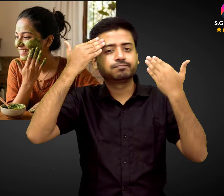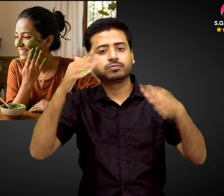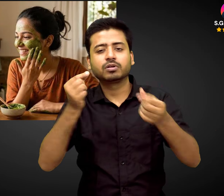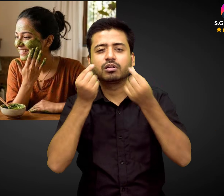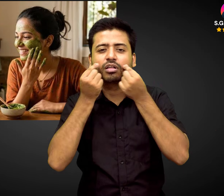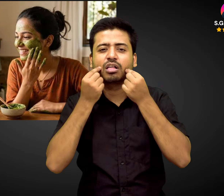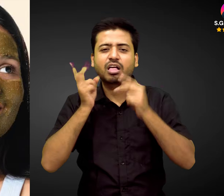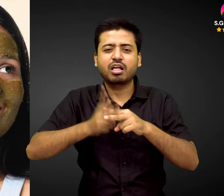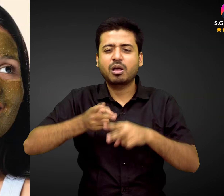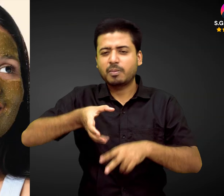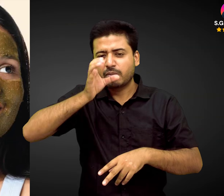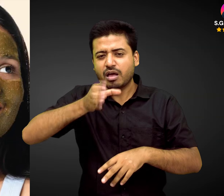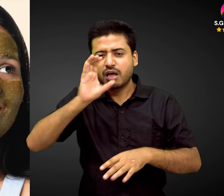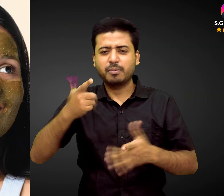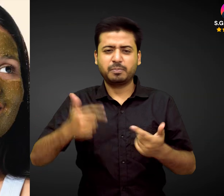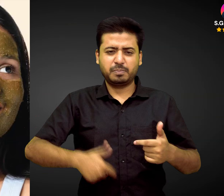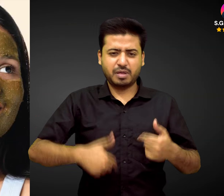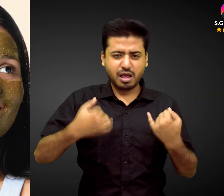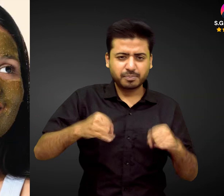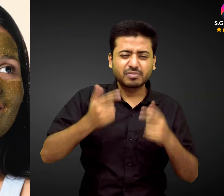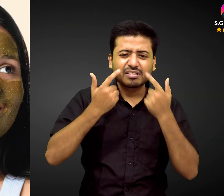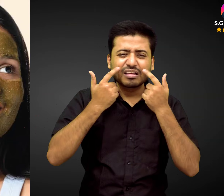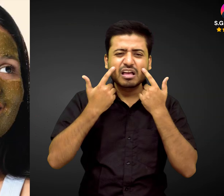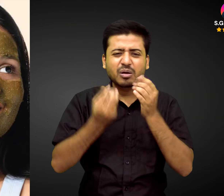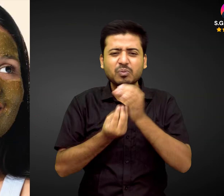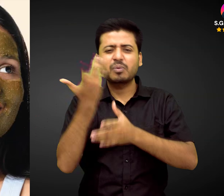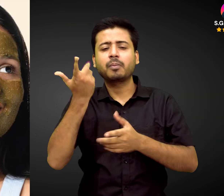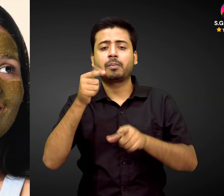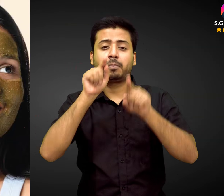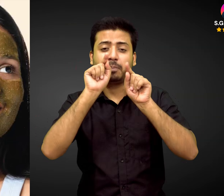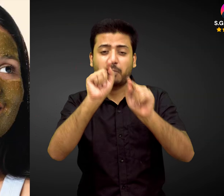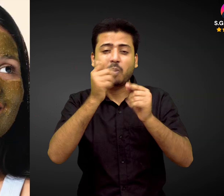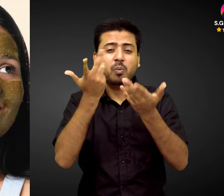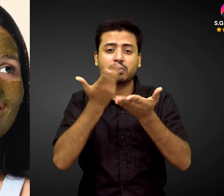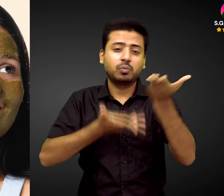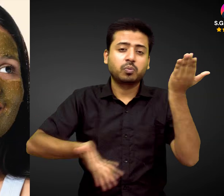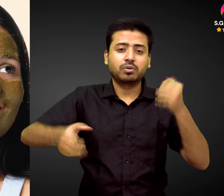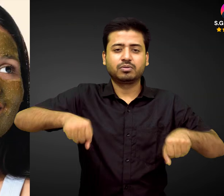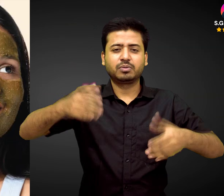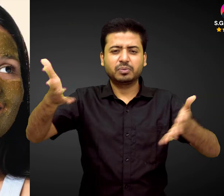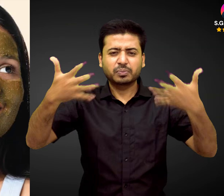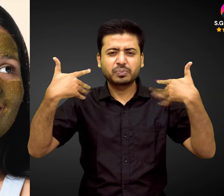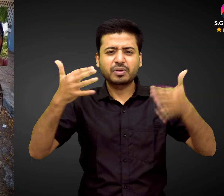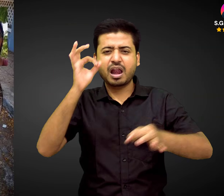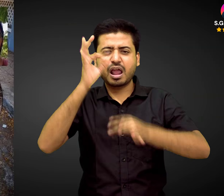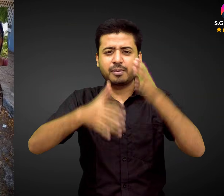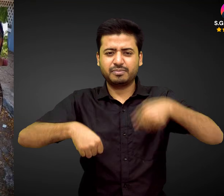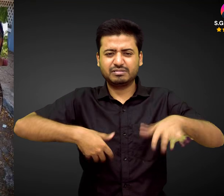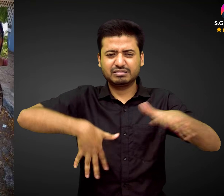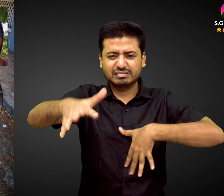responsible for painful inflamed cystic breakouts. By neutralizing these bacteria, neem prevents